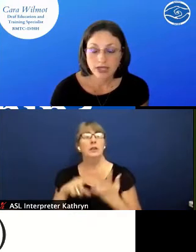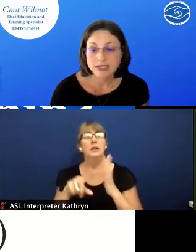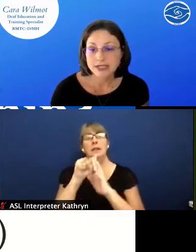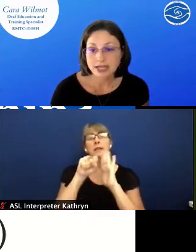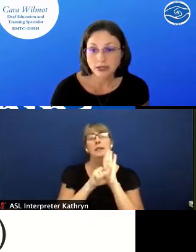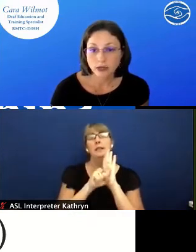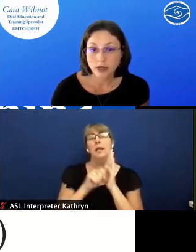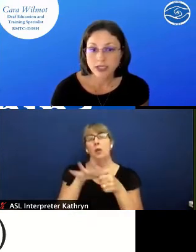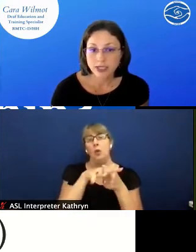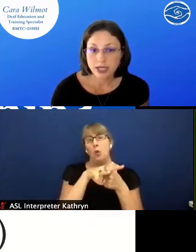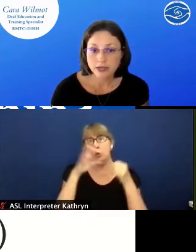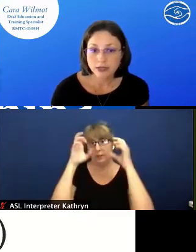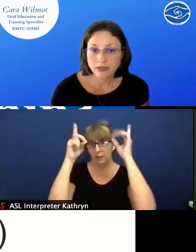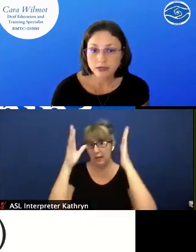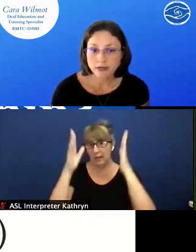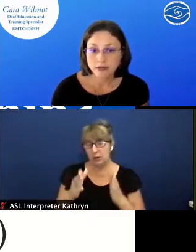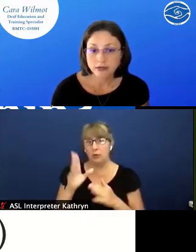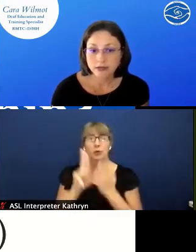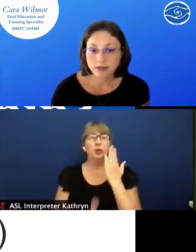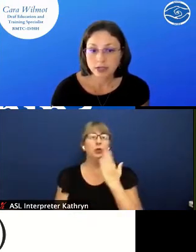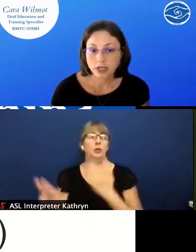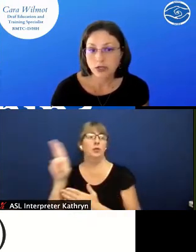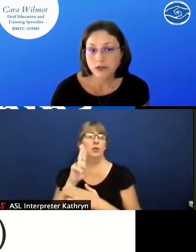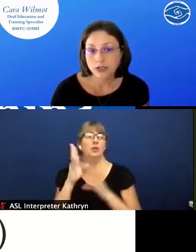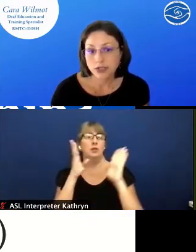state and local educators, university prep